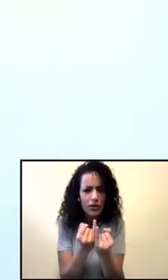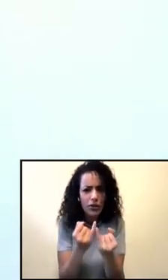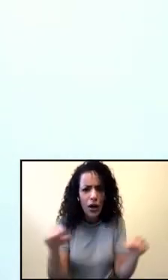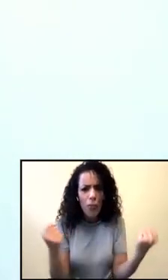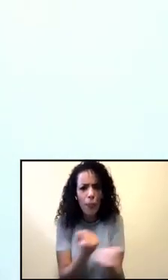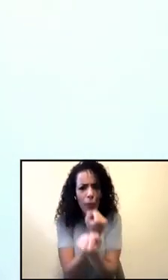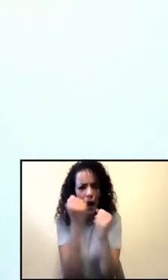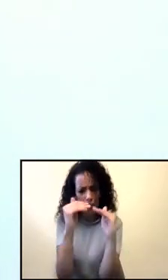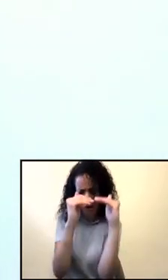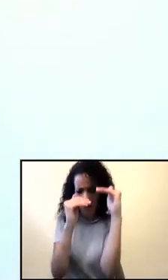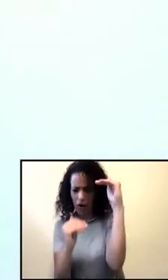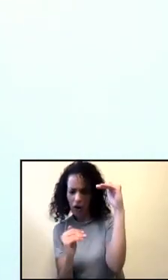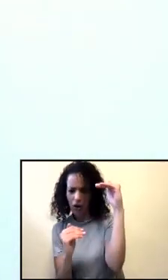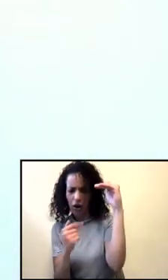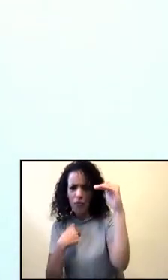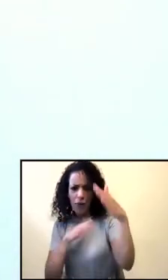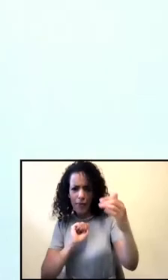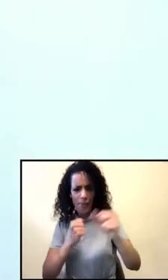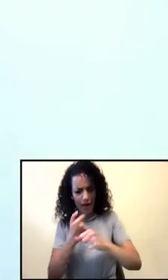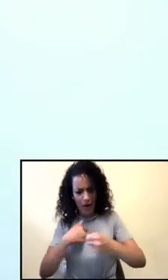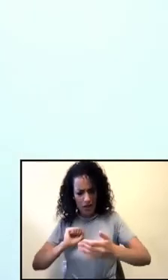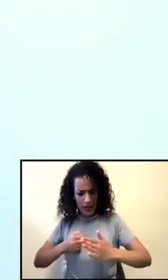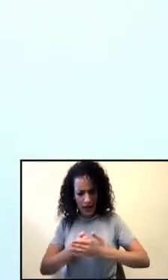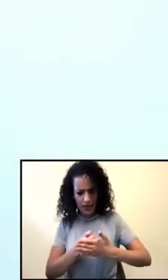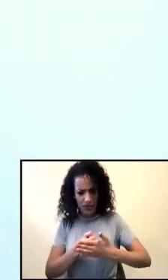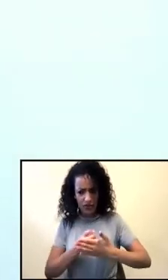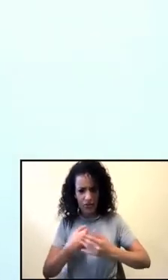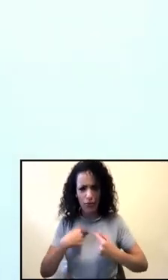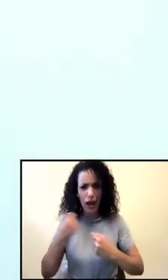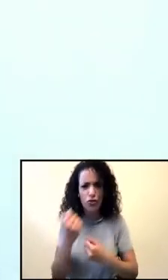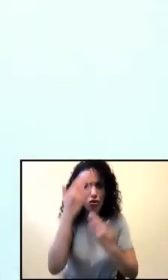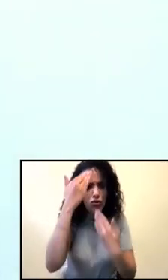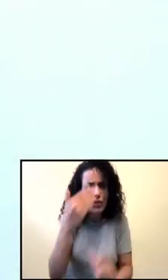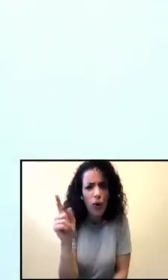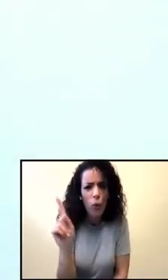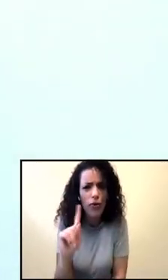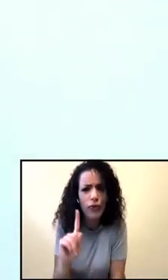faithful to that limit? Why should I respect that?" So please make yourself comfortable.